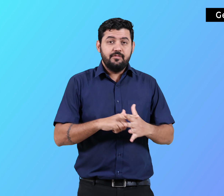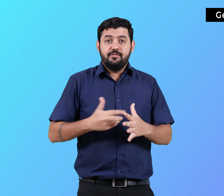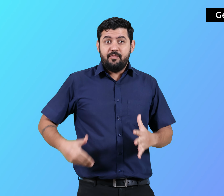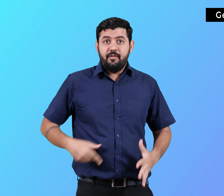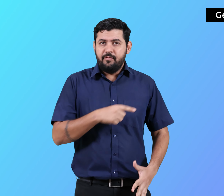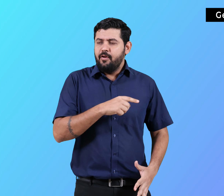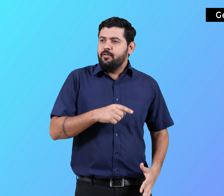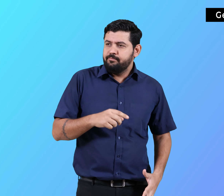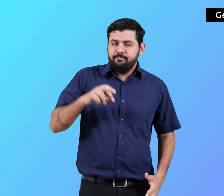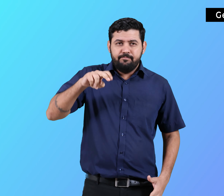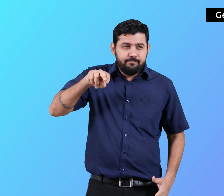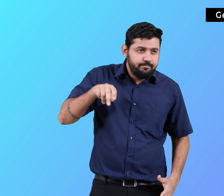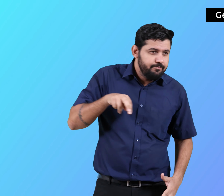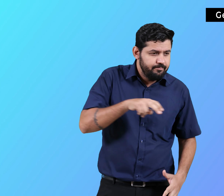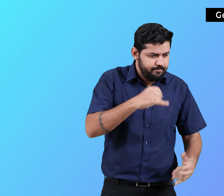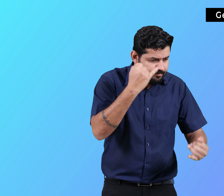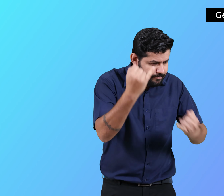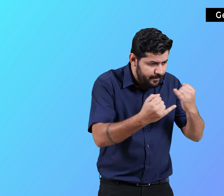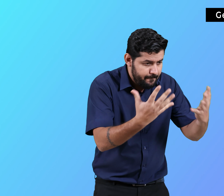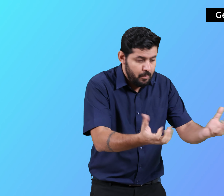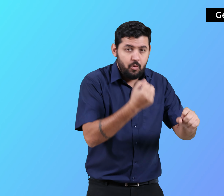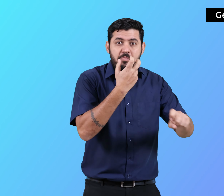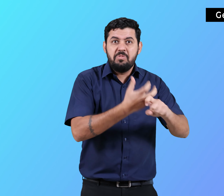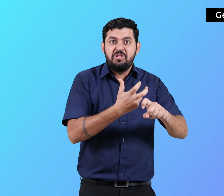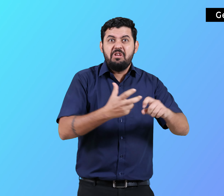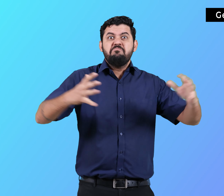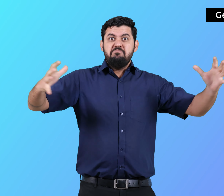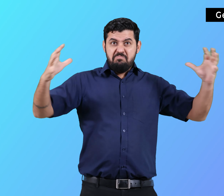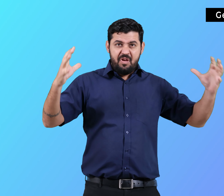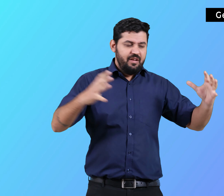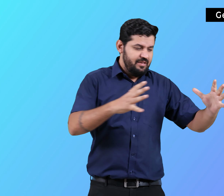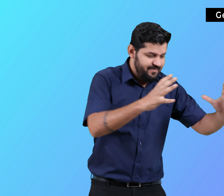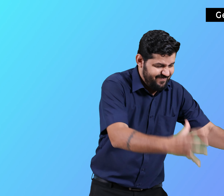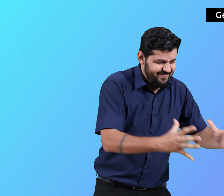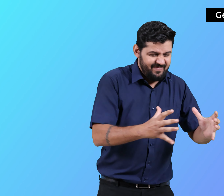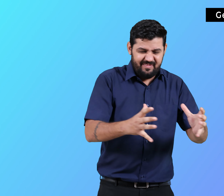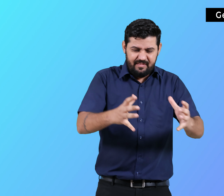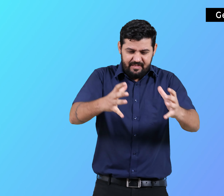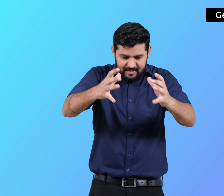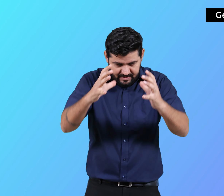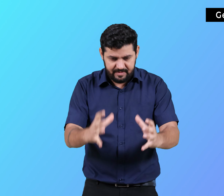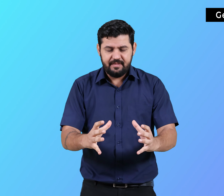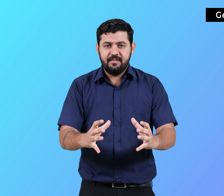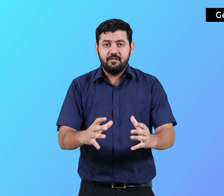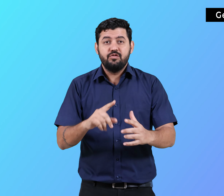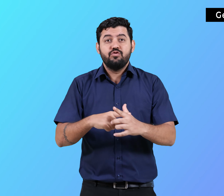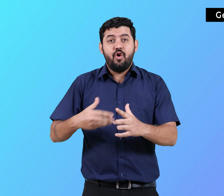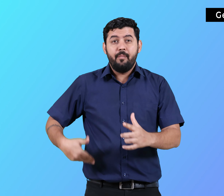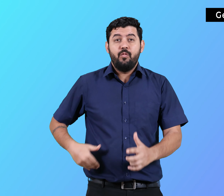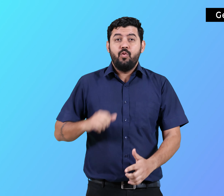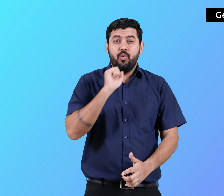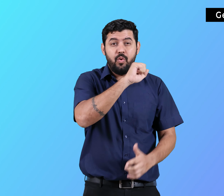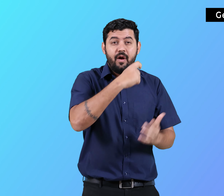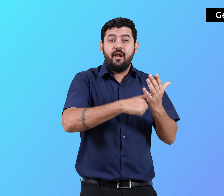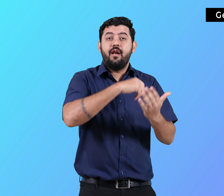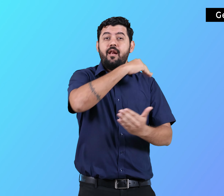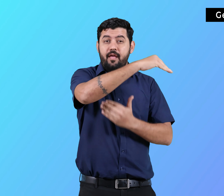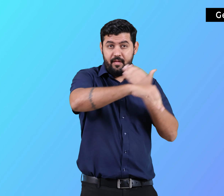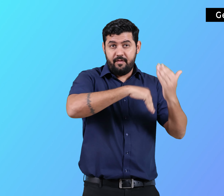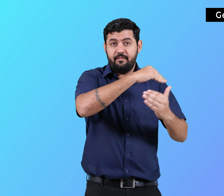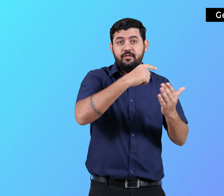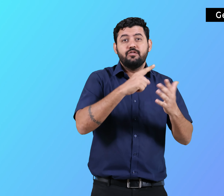So Jacob found a large stone and set it up on its edge there to mark this as a special place.